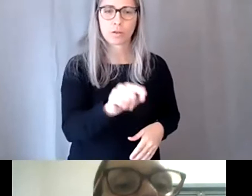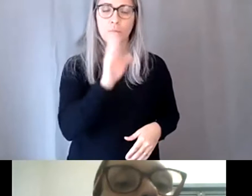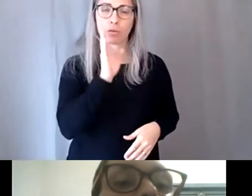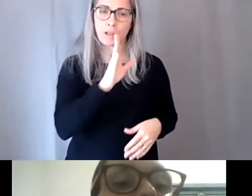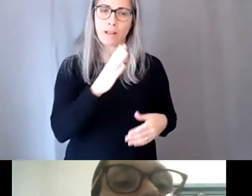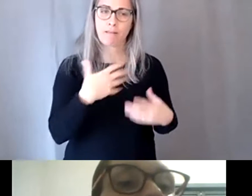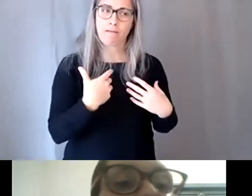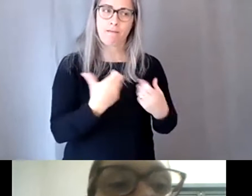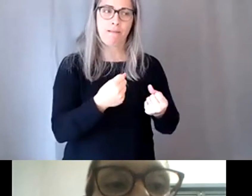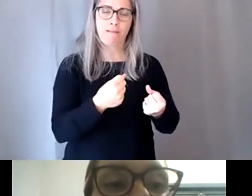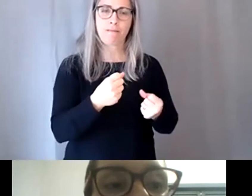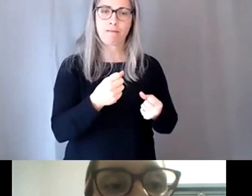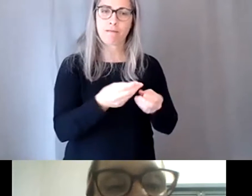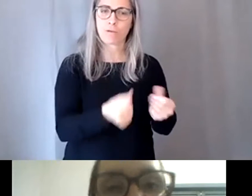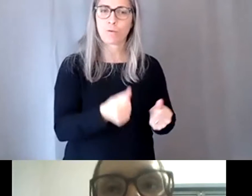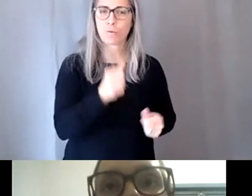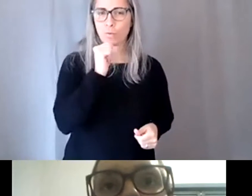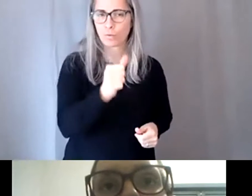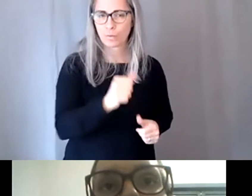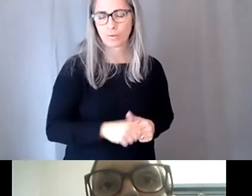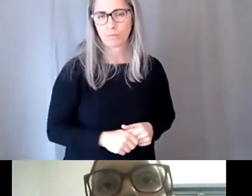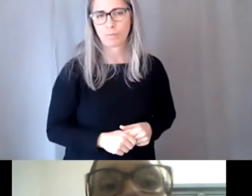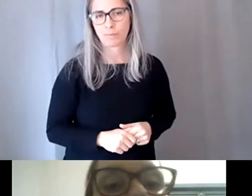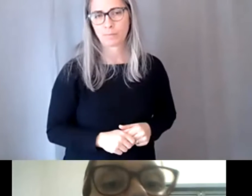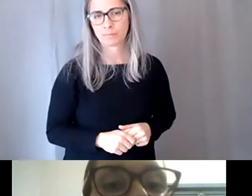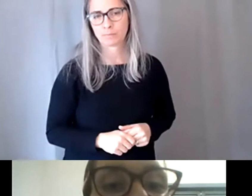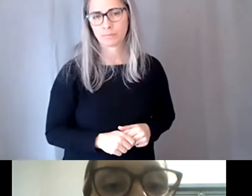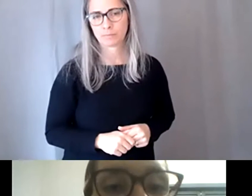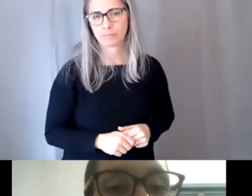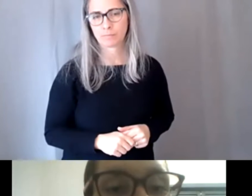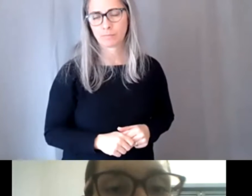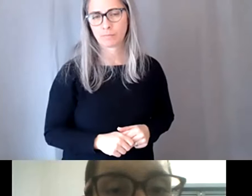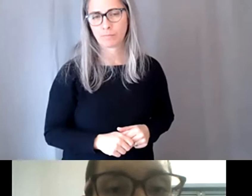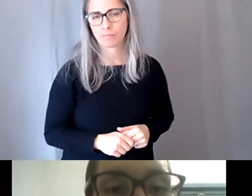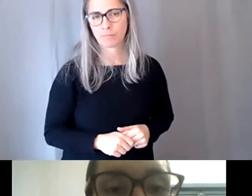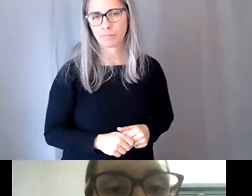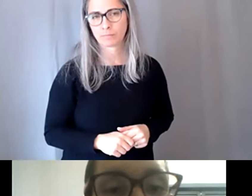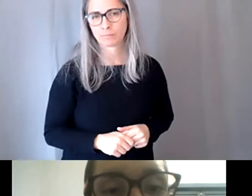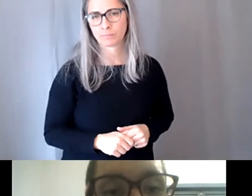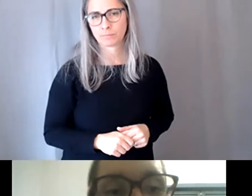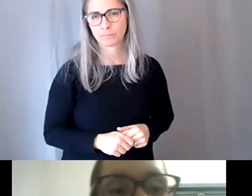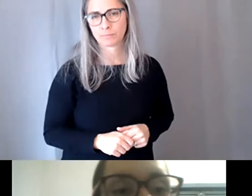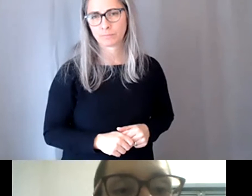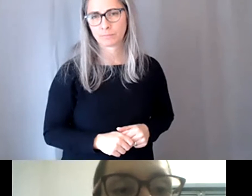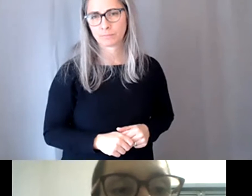and he going to be cured of his condition